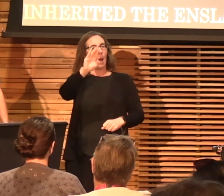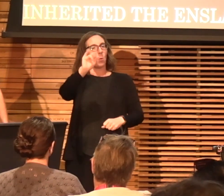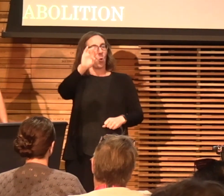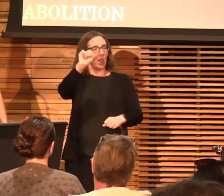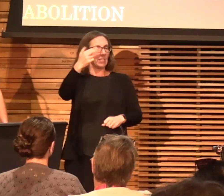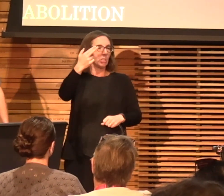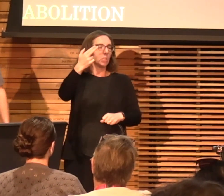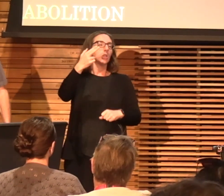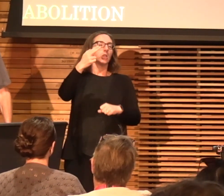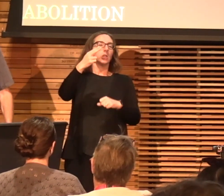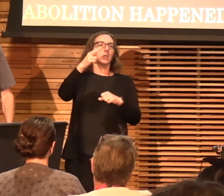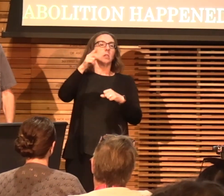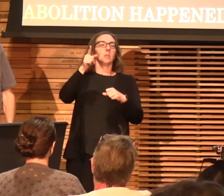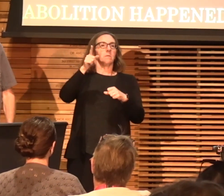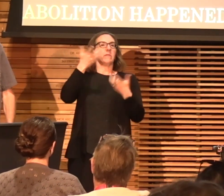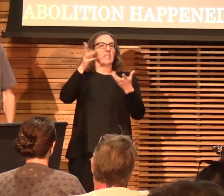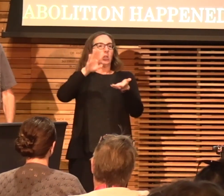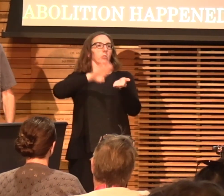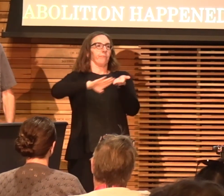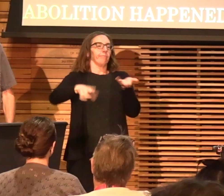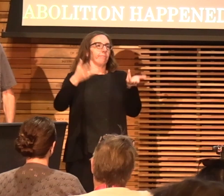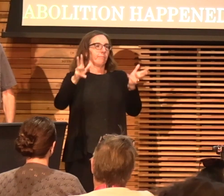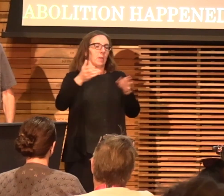He says that Joseph Lash